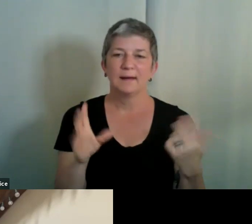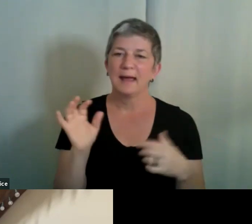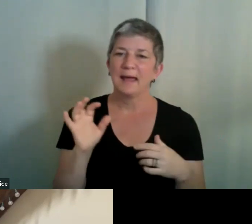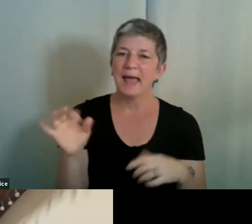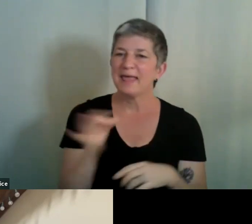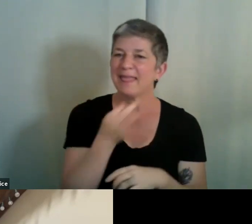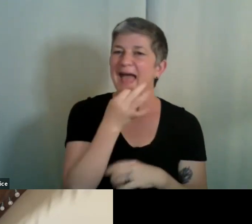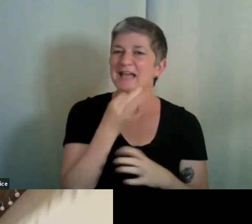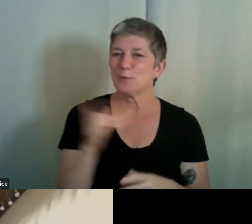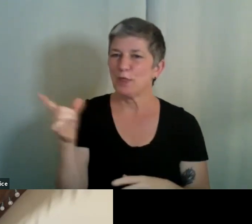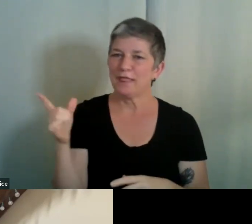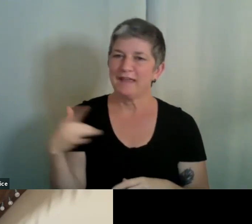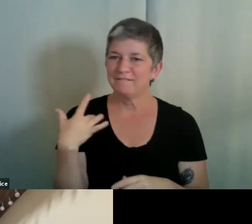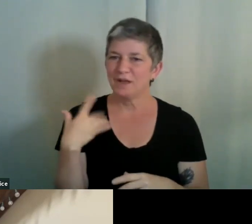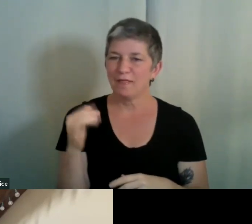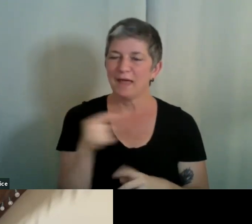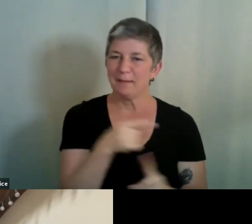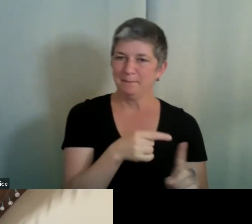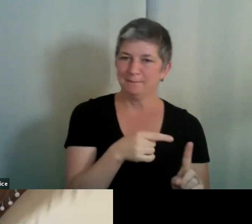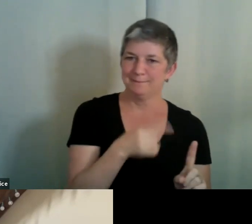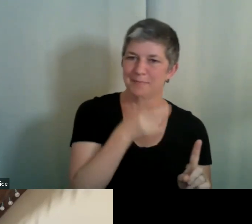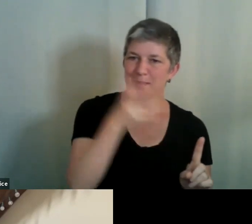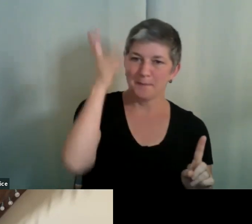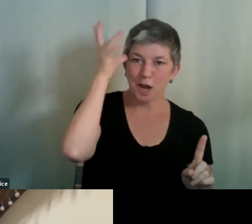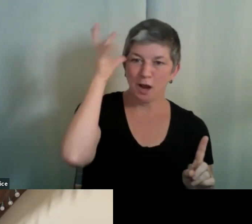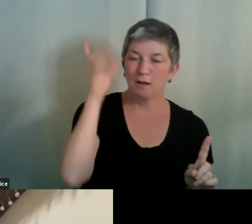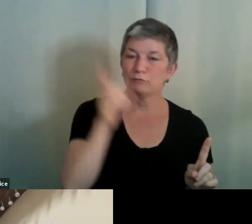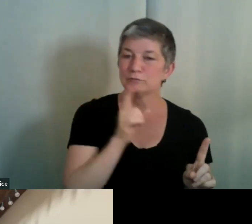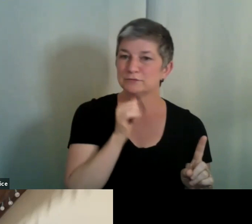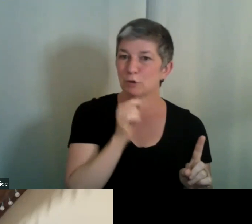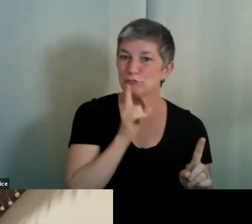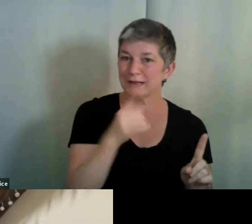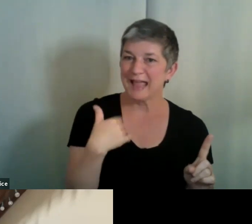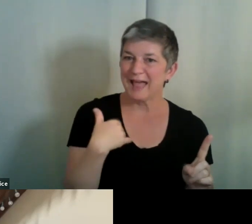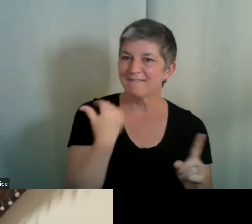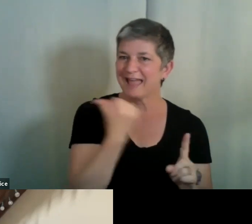feel like you don't really have that say. And that's why I asked